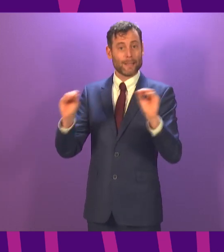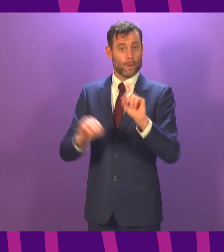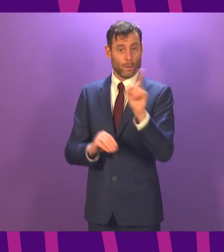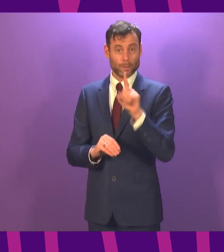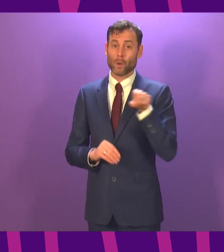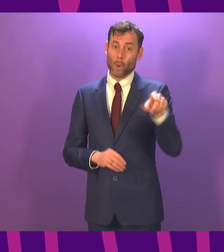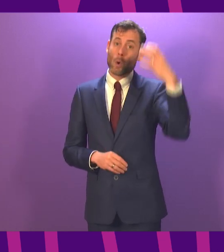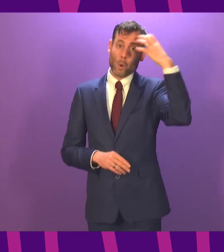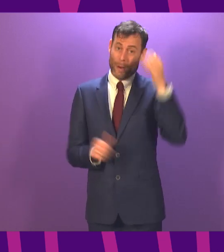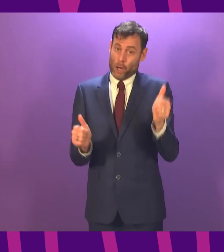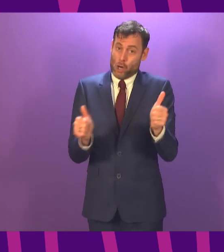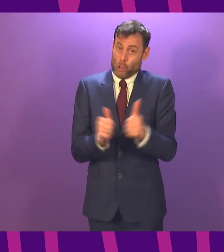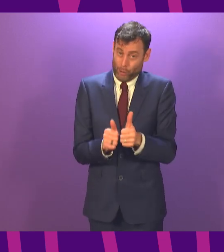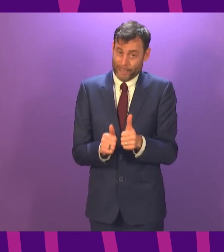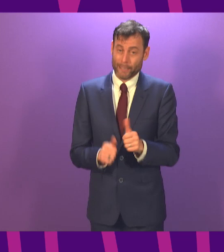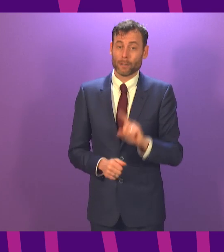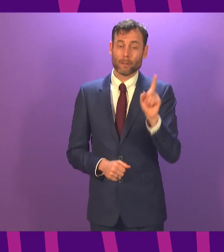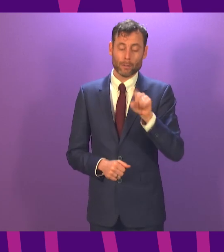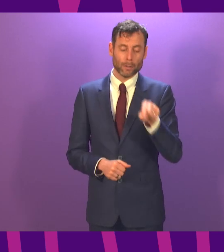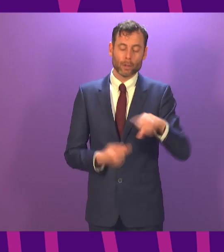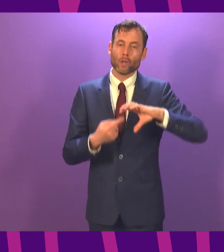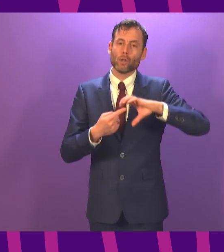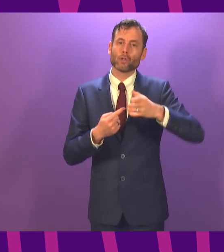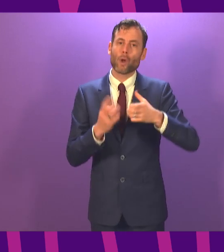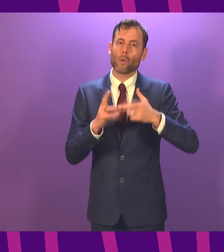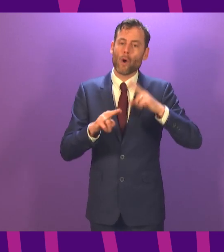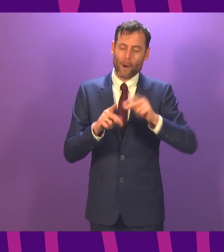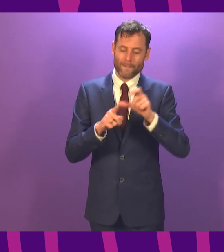the consent of Her Majesty the Queen, the relocation of the stone of destiny to—and